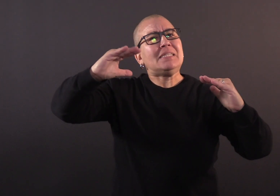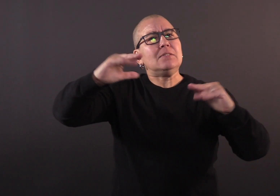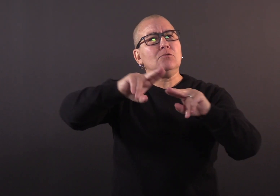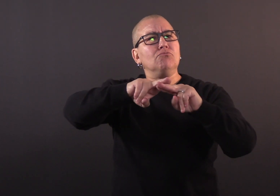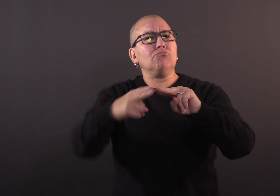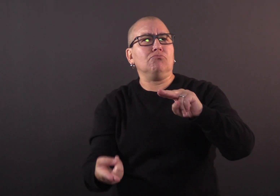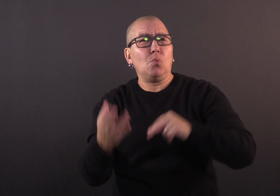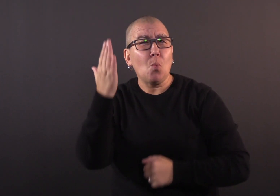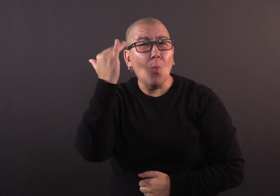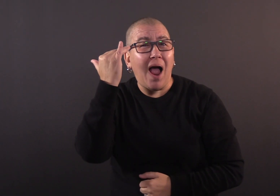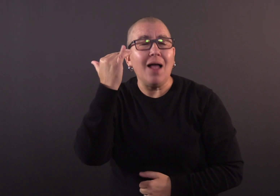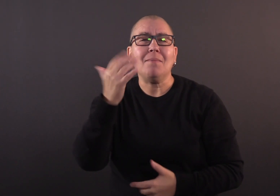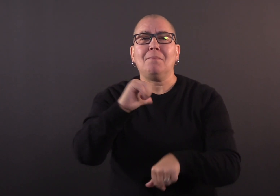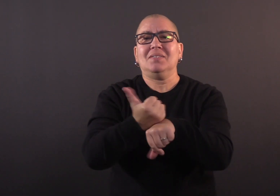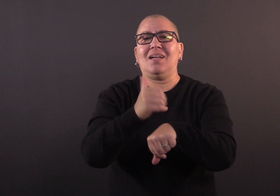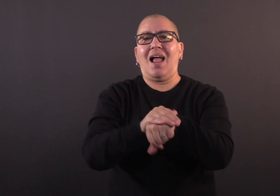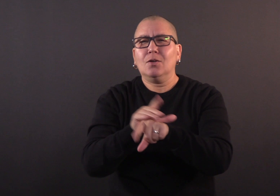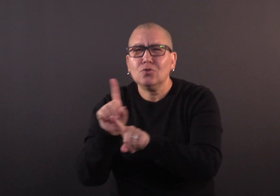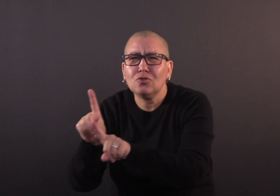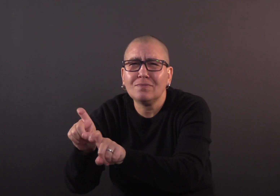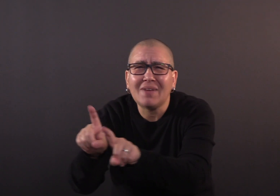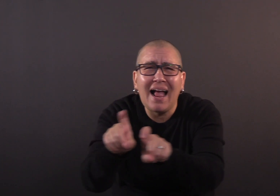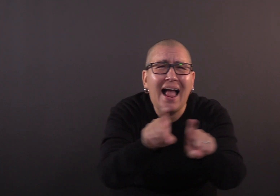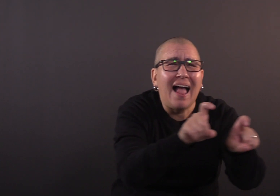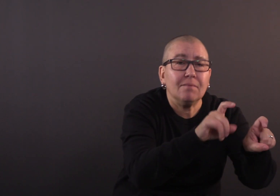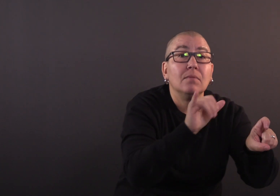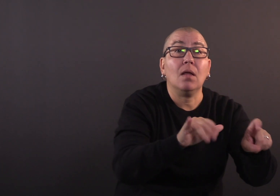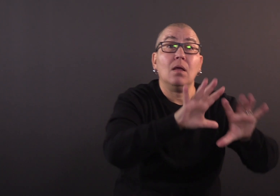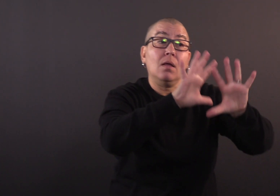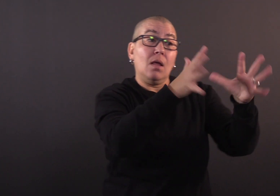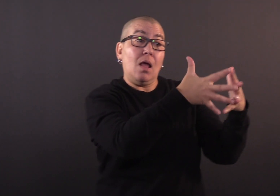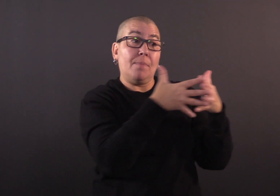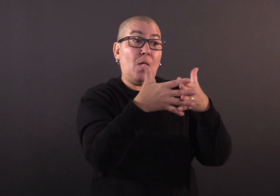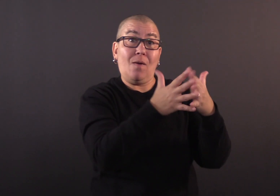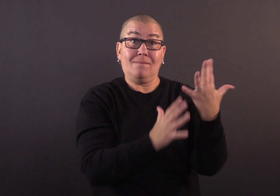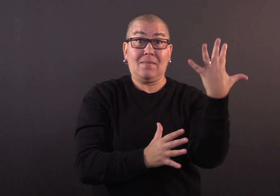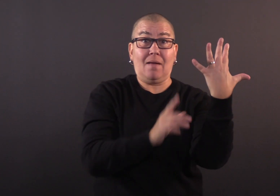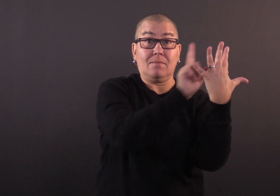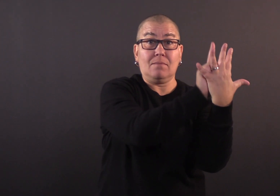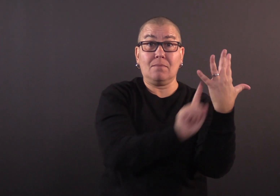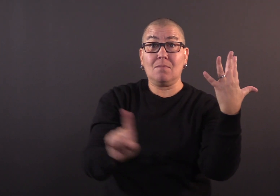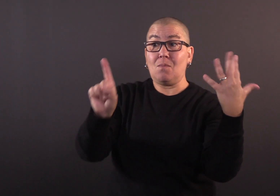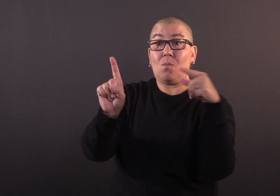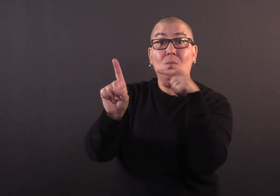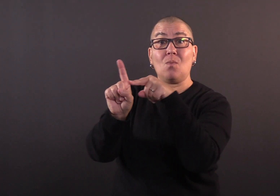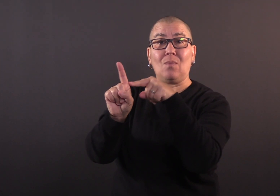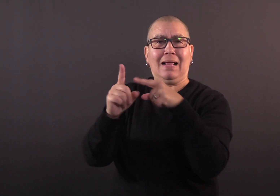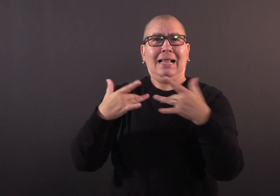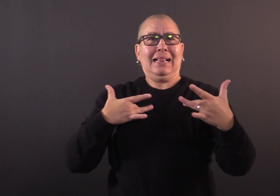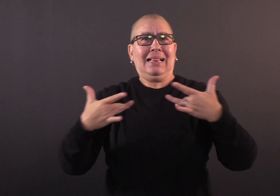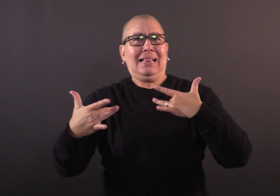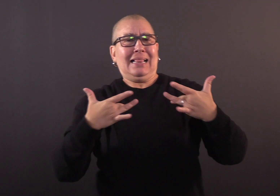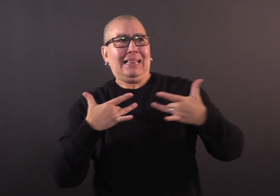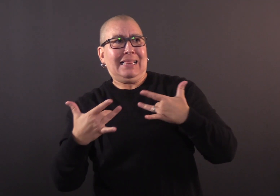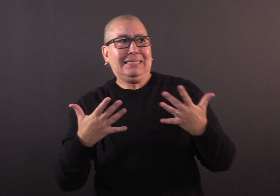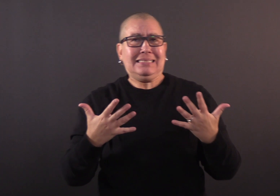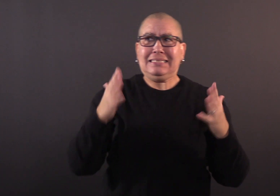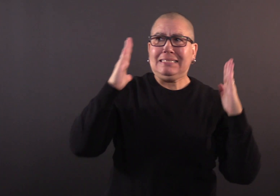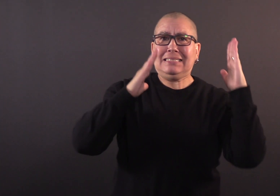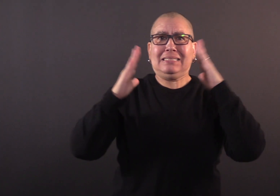according to a National Foundation for Infectious Diseases survey that showed only about 1 in 5